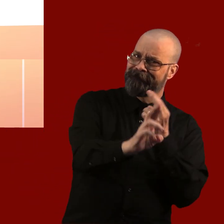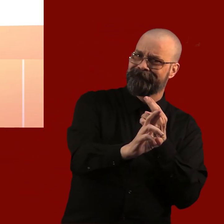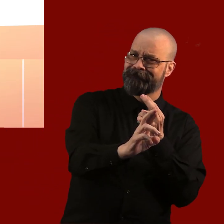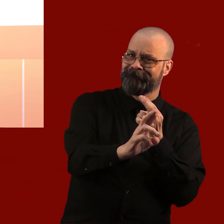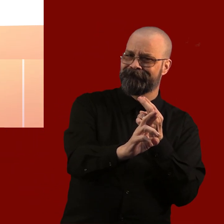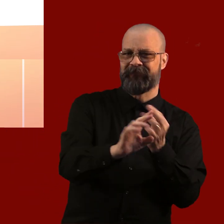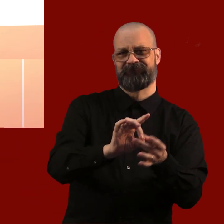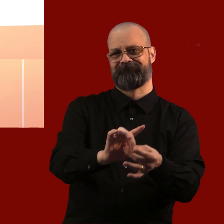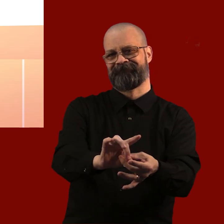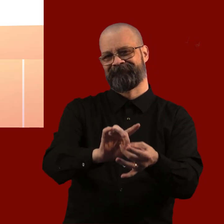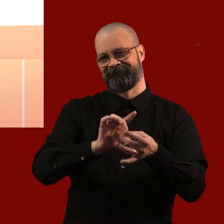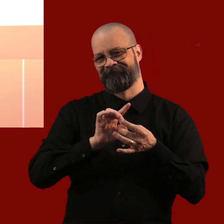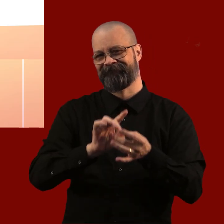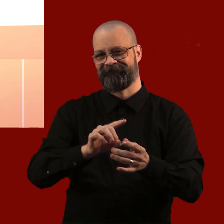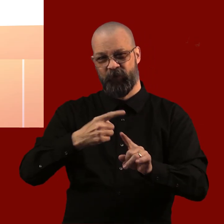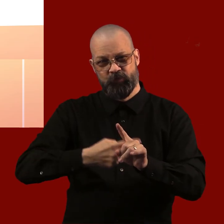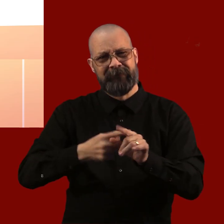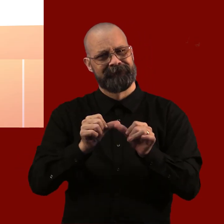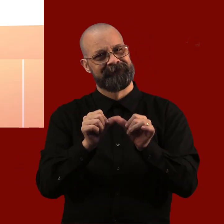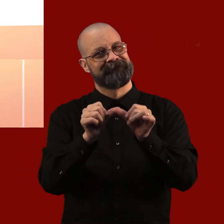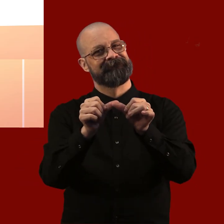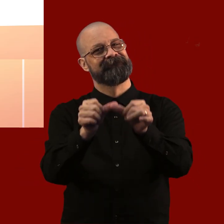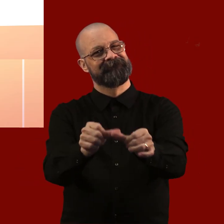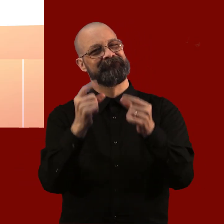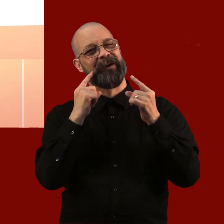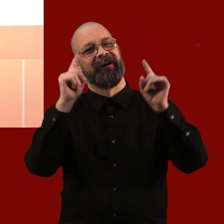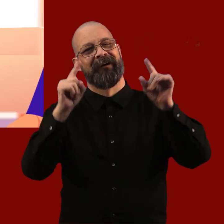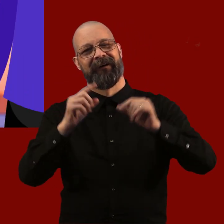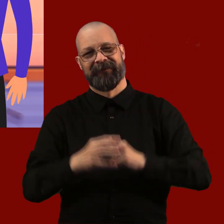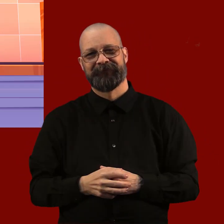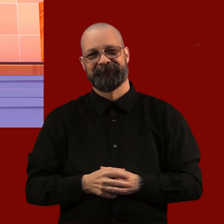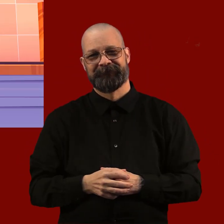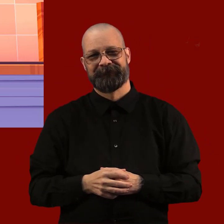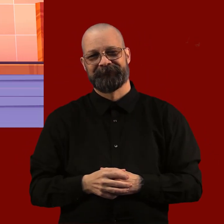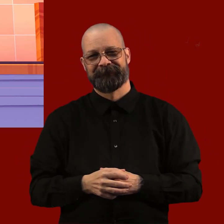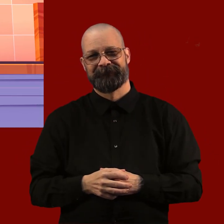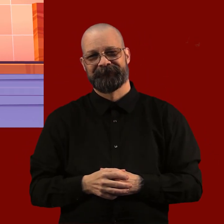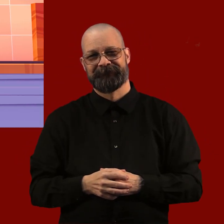lower legal risks, and foster a respectful relationship with your tenant, the key to a successful long-term rental.